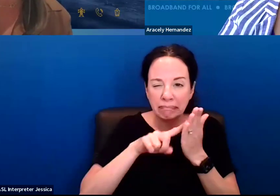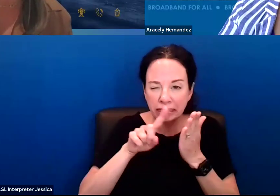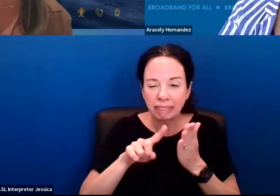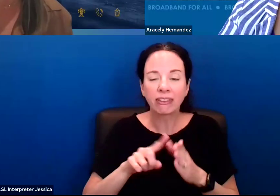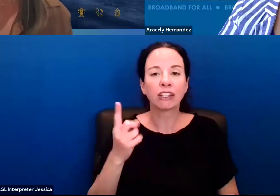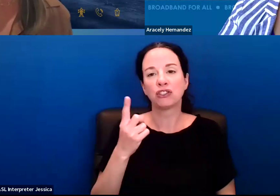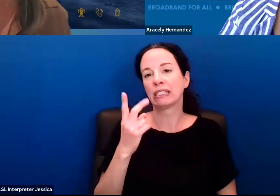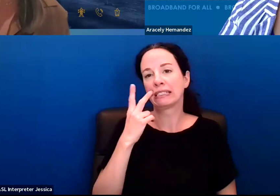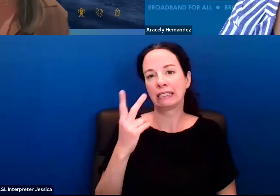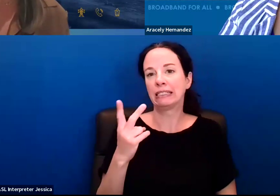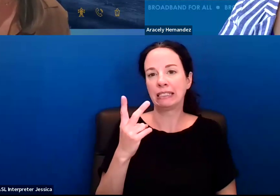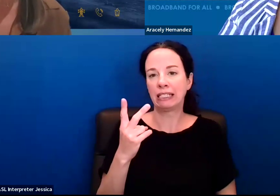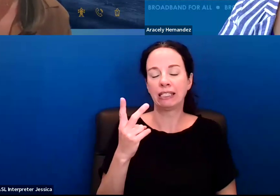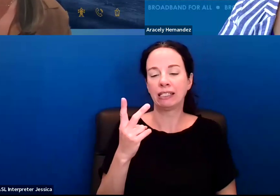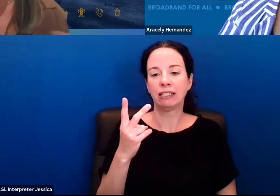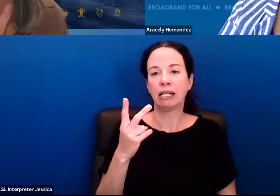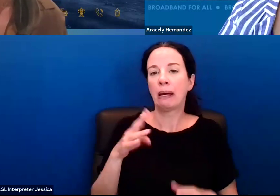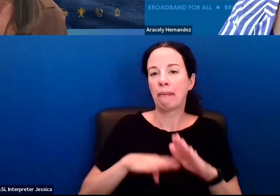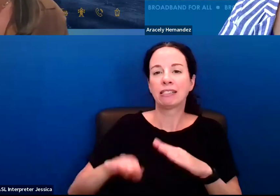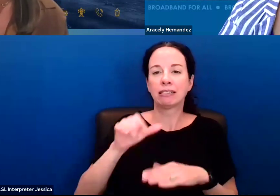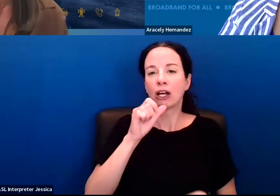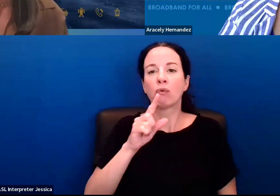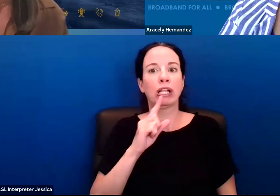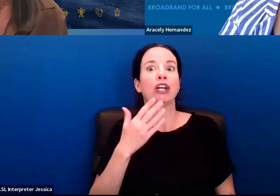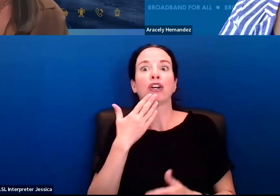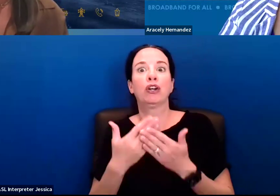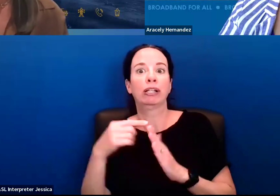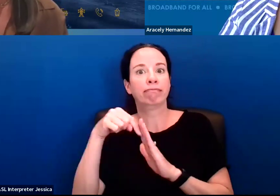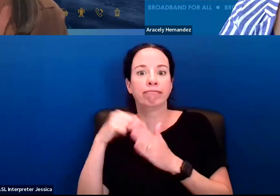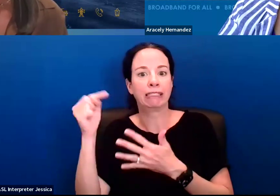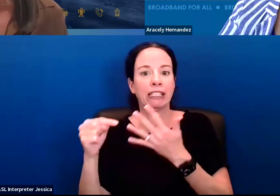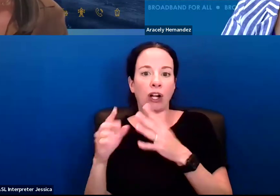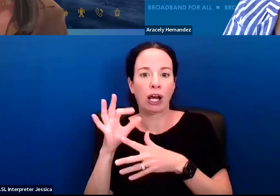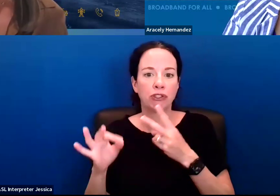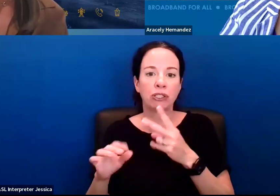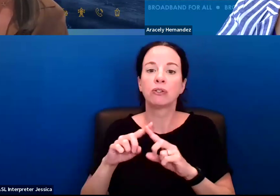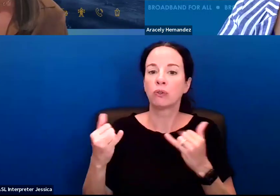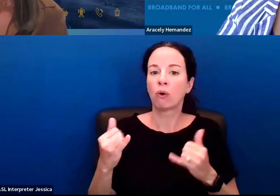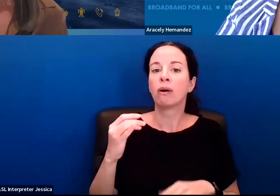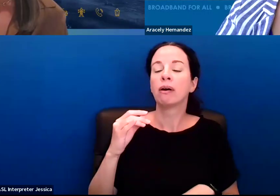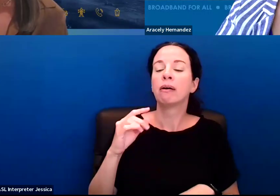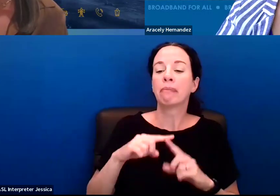see their options, not wonderful, but what they can do currently is they can input their zip code